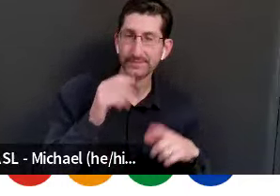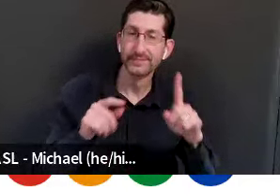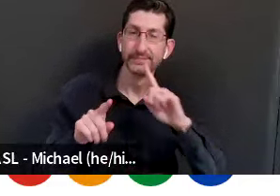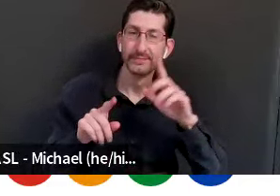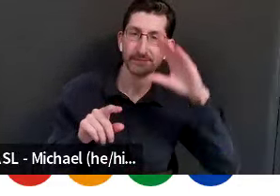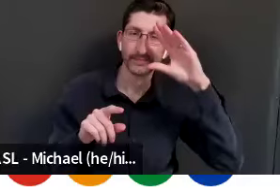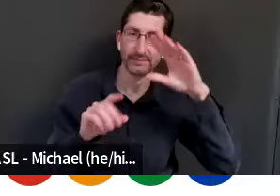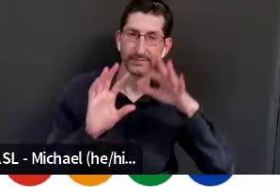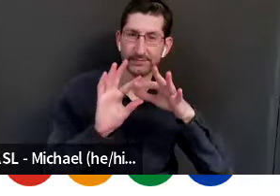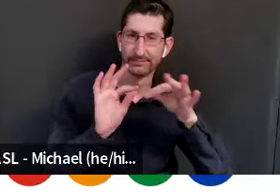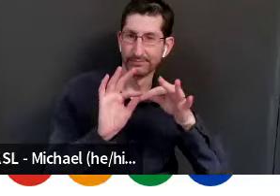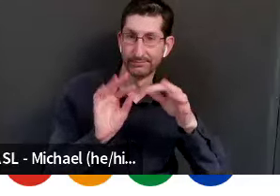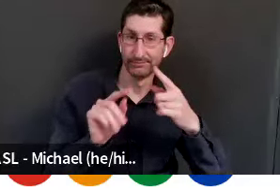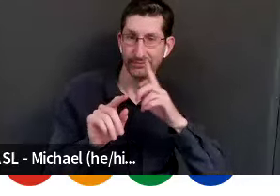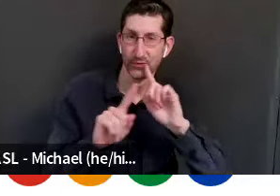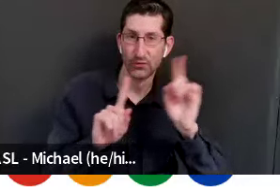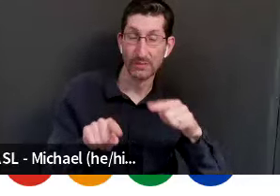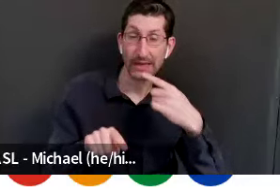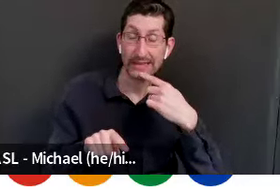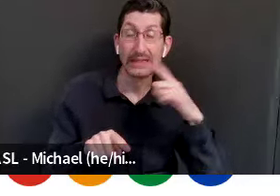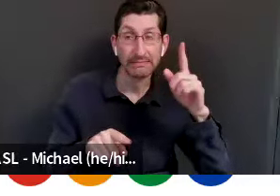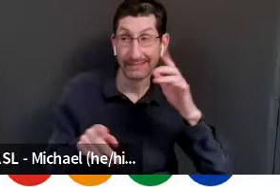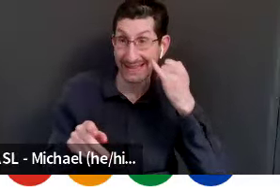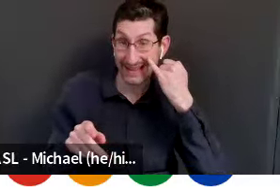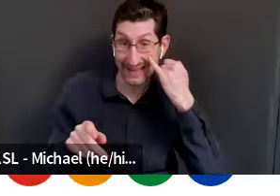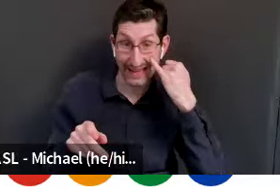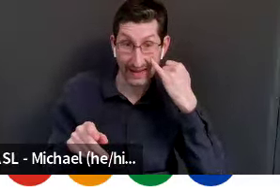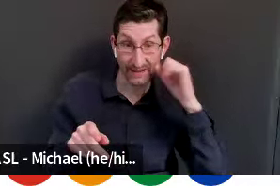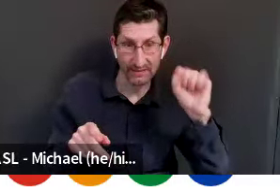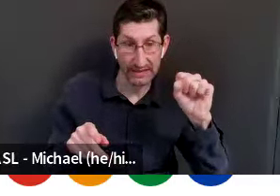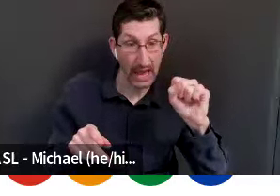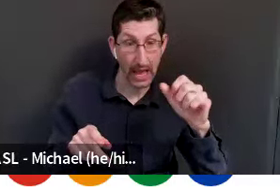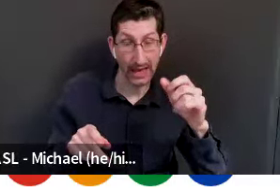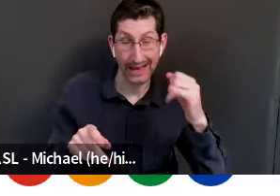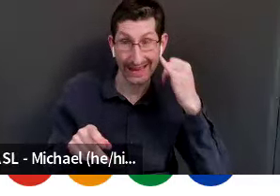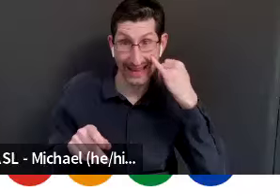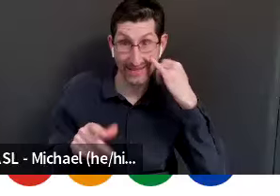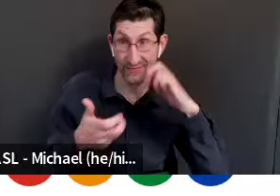DEFINITELY FOR ANY TRIPS IN-PROGRESS, ON THE DAY OF, TRAC IS THE RIGHT PLACE TO DIRECT THE